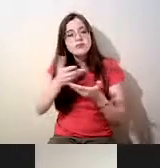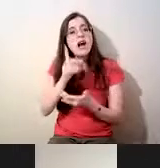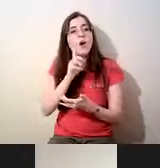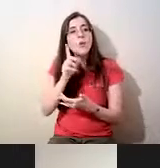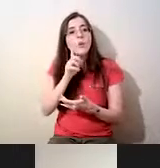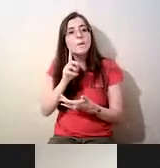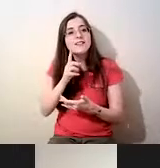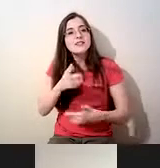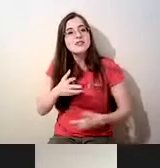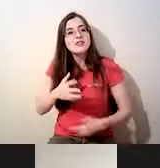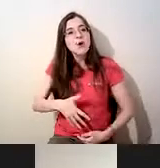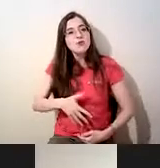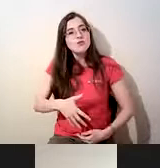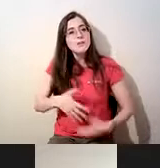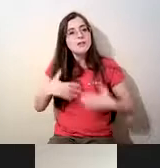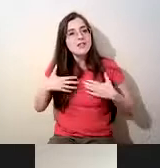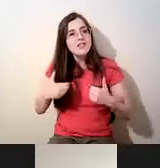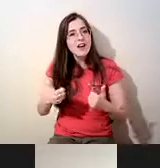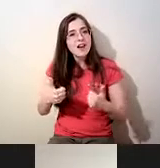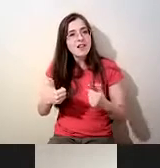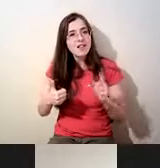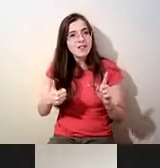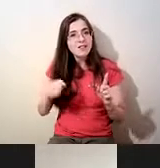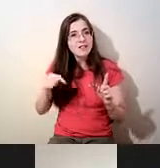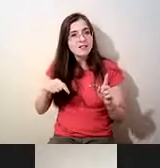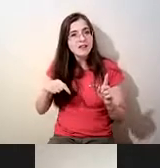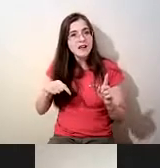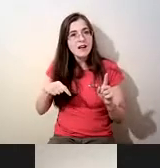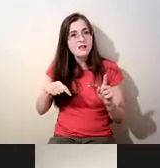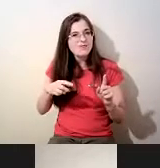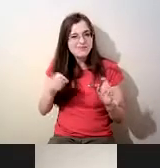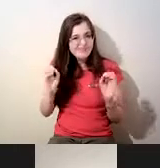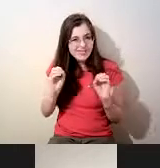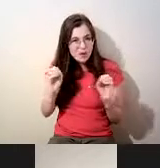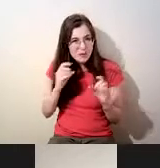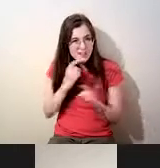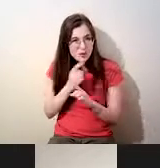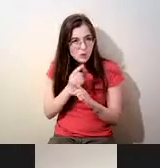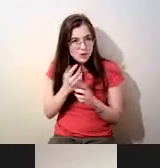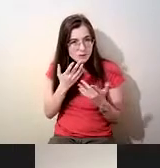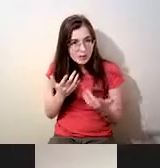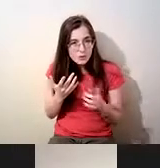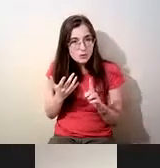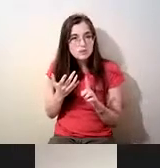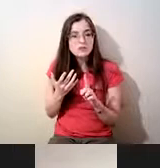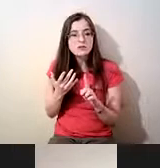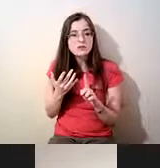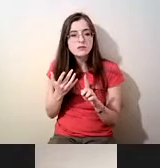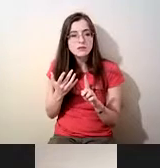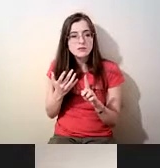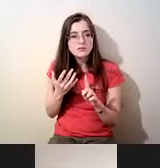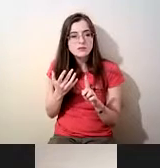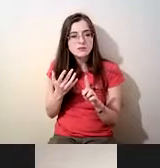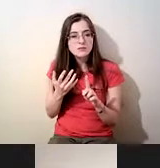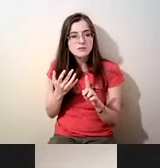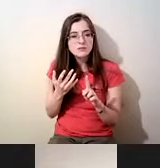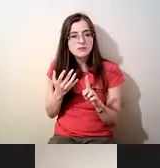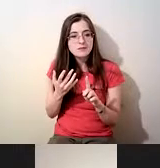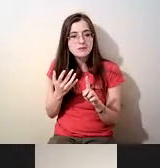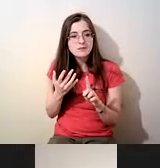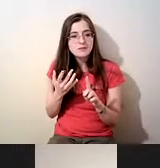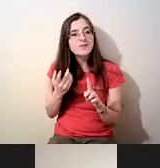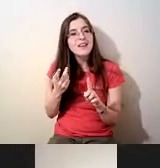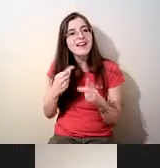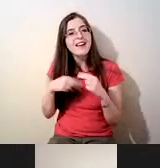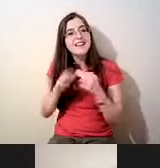health is actually a conversation that people don't talk about in in um uh situations and climb